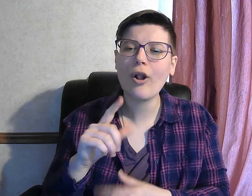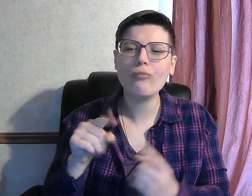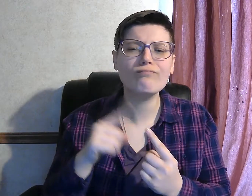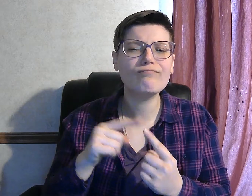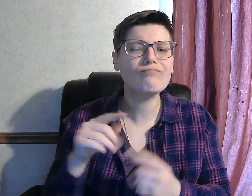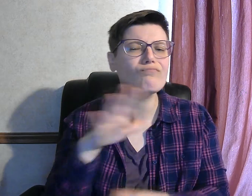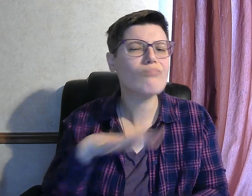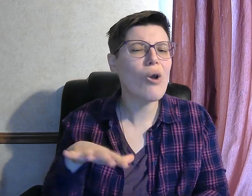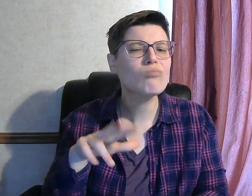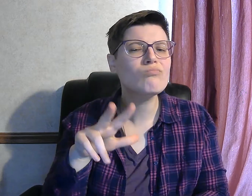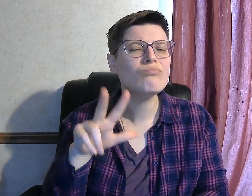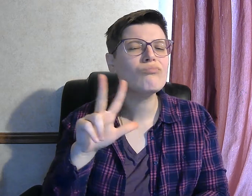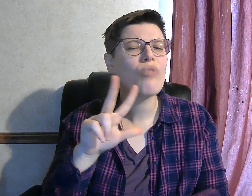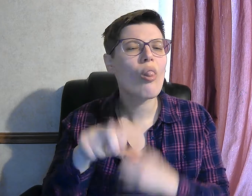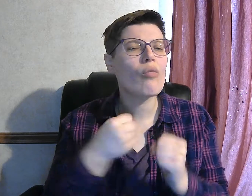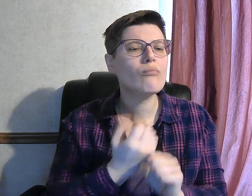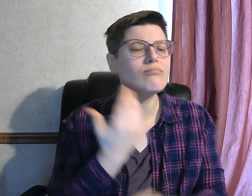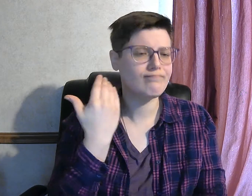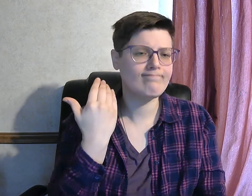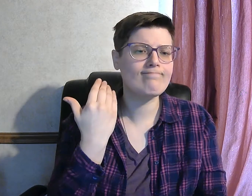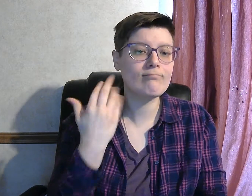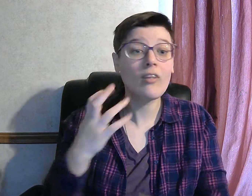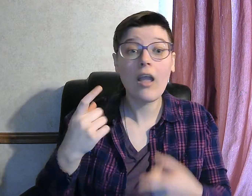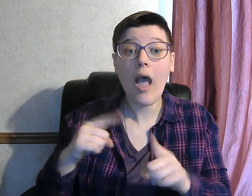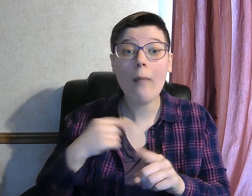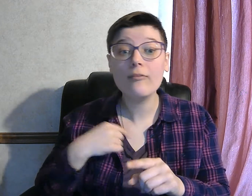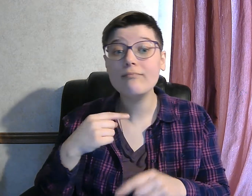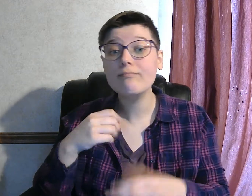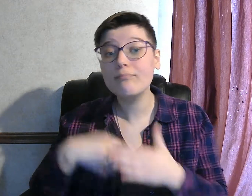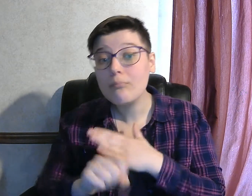I first started learning ASL about three years ago.